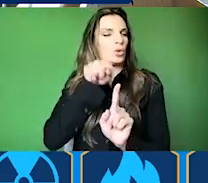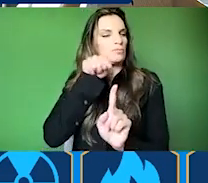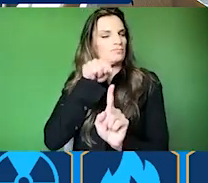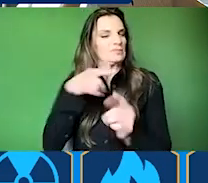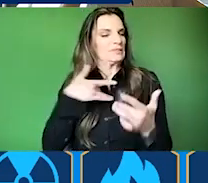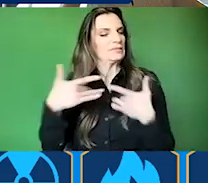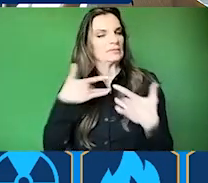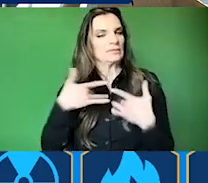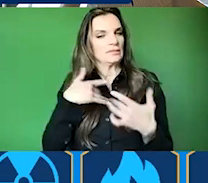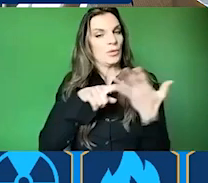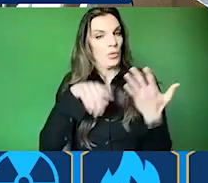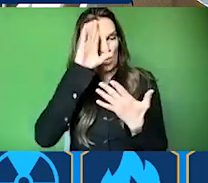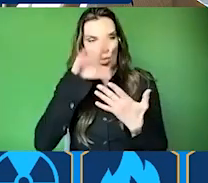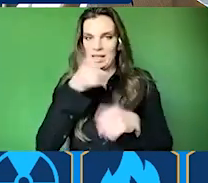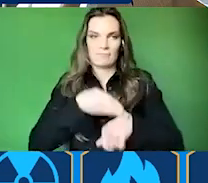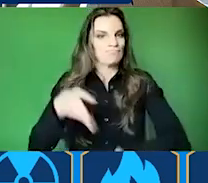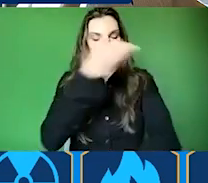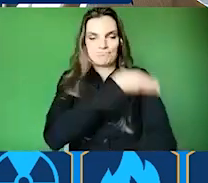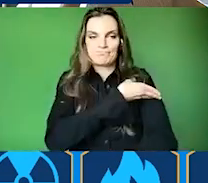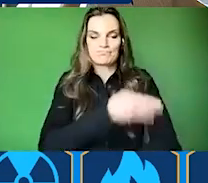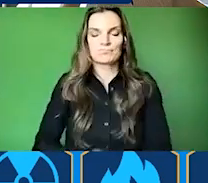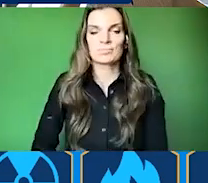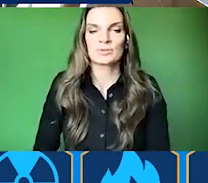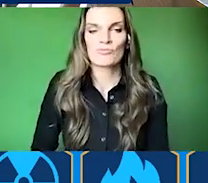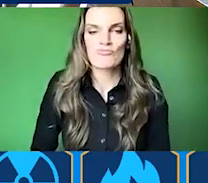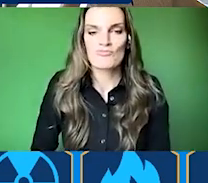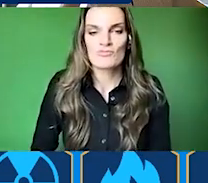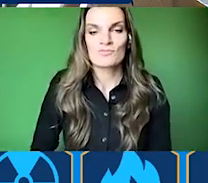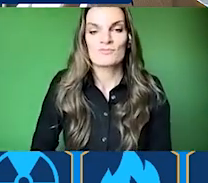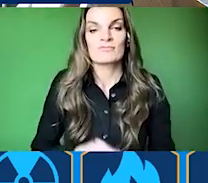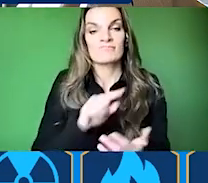attention. And some of these areas so the dangers of